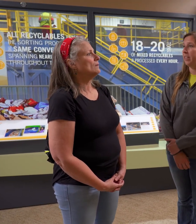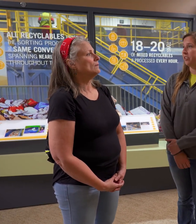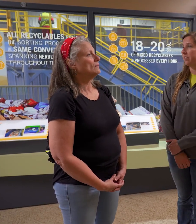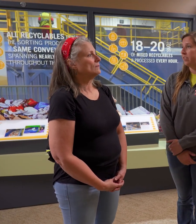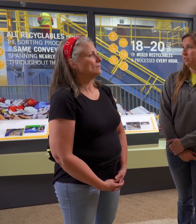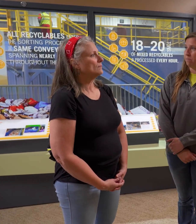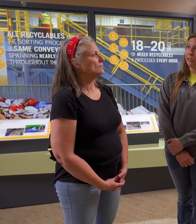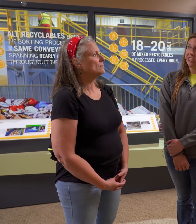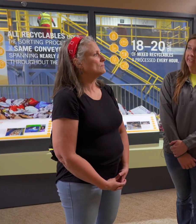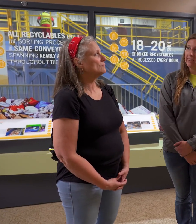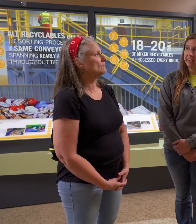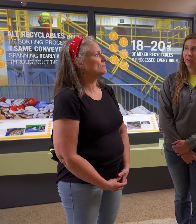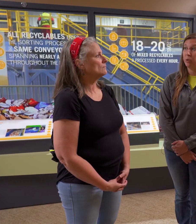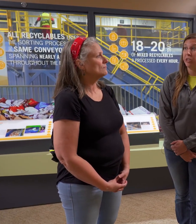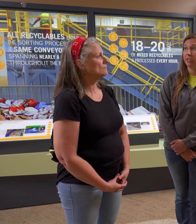sections using machines and workers.